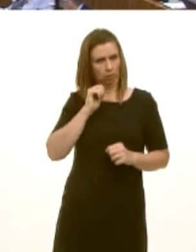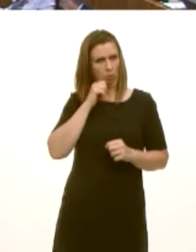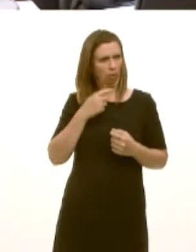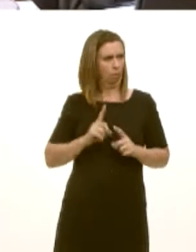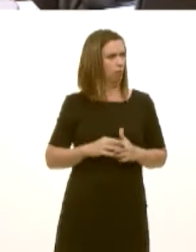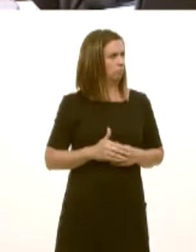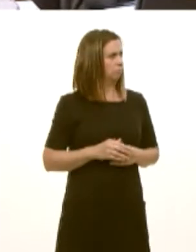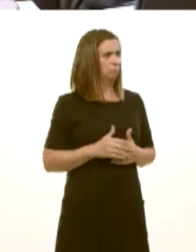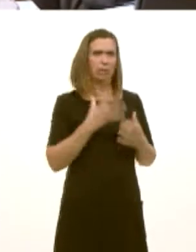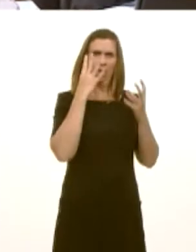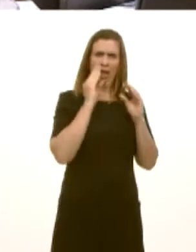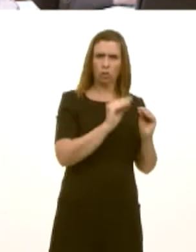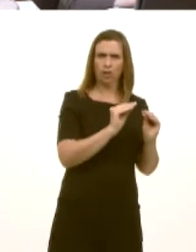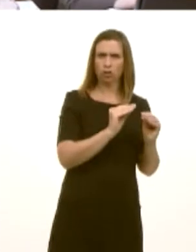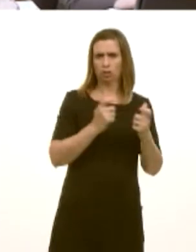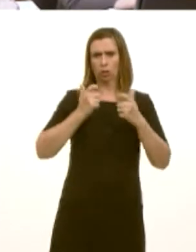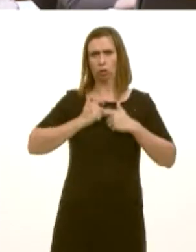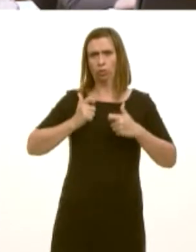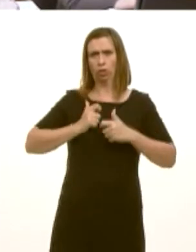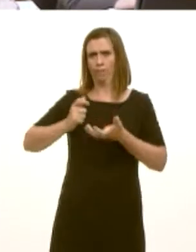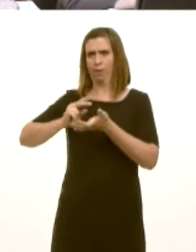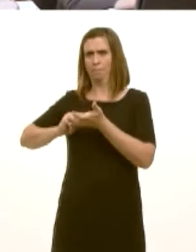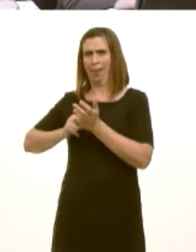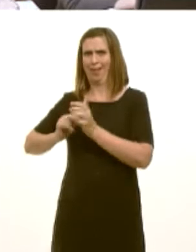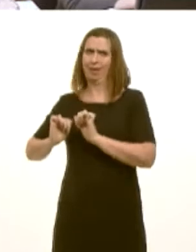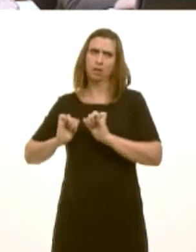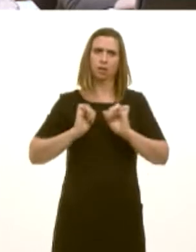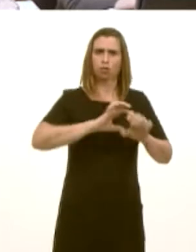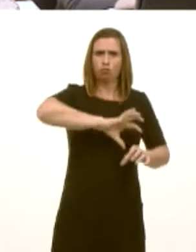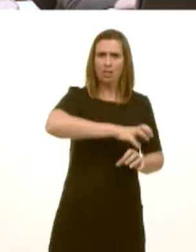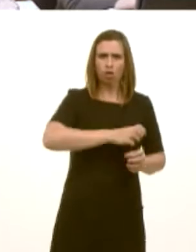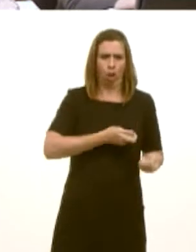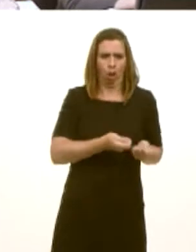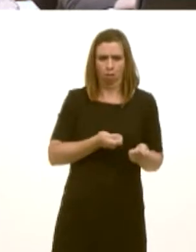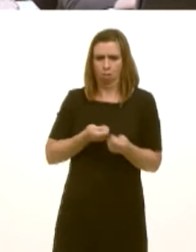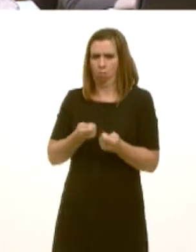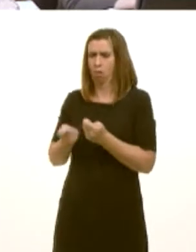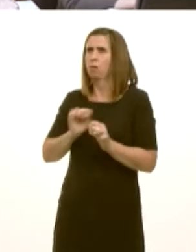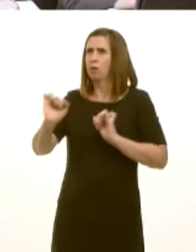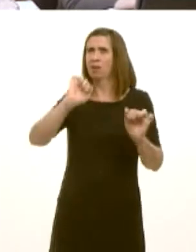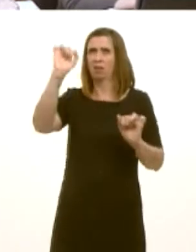If education and social services and planning are undertaken on a regional level, whatís left, more or less?